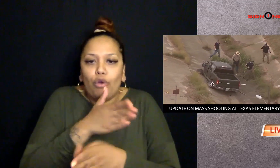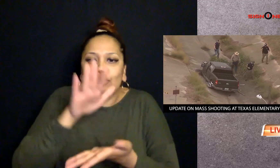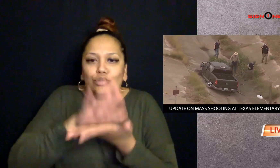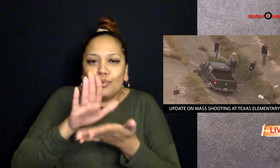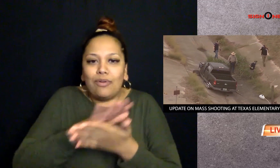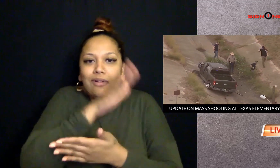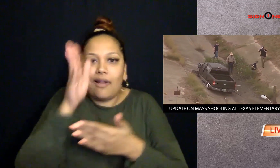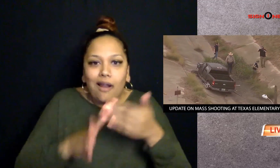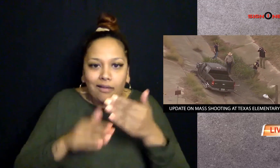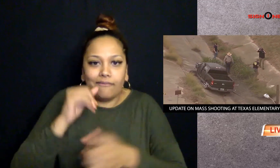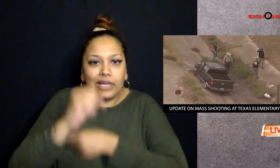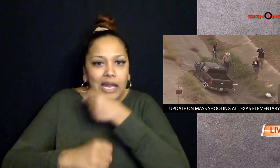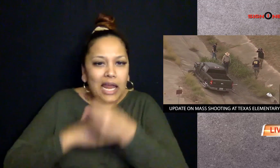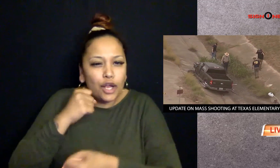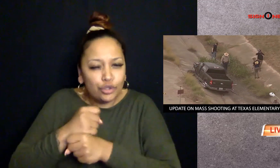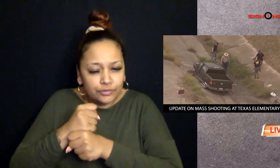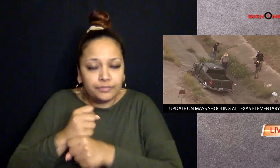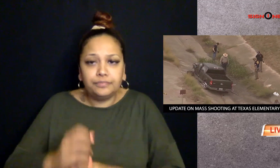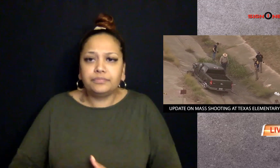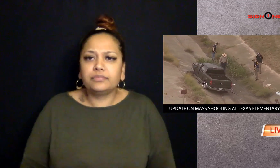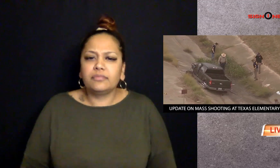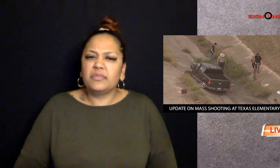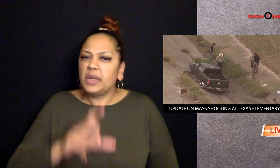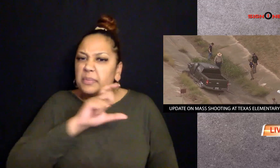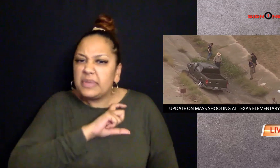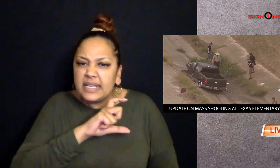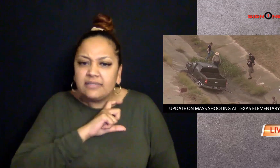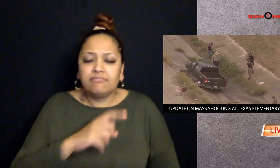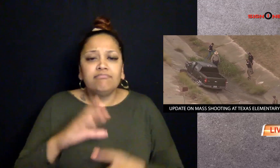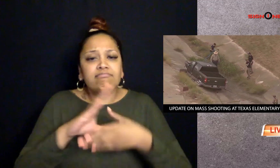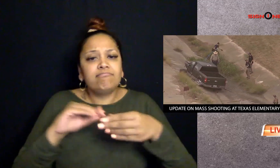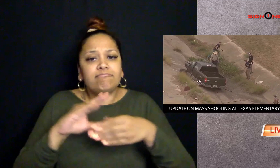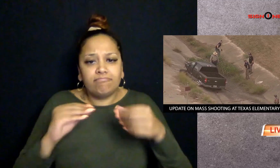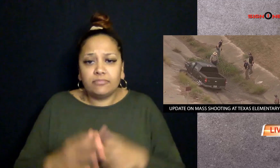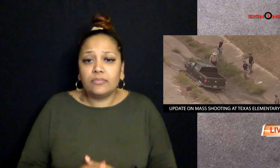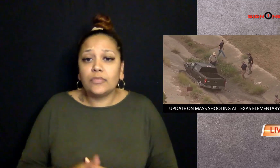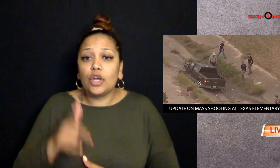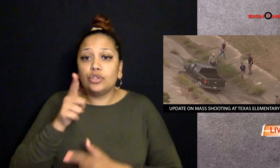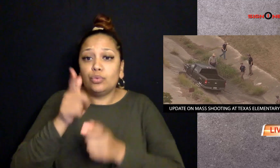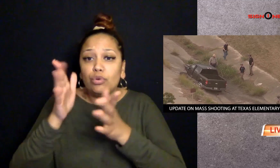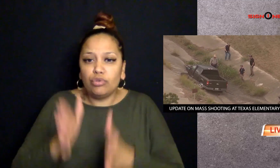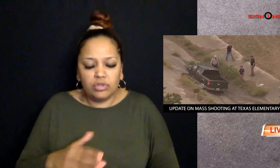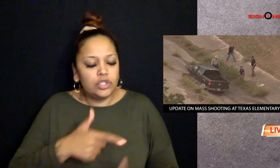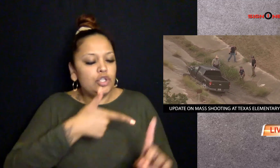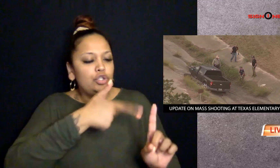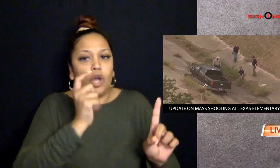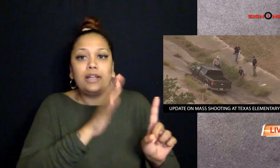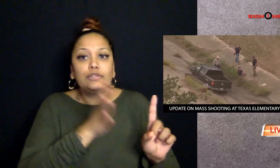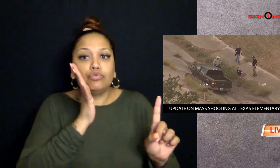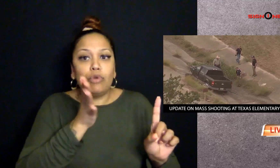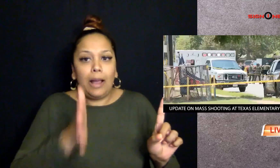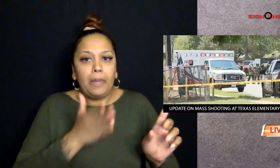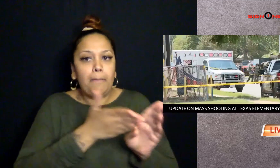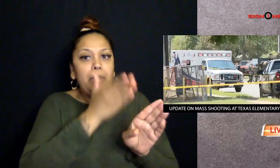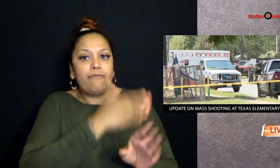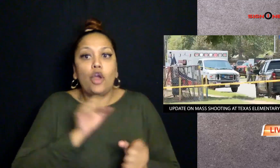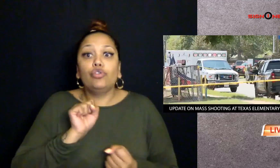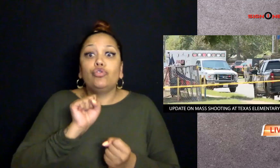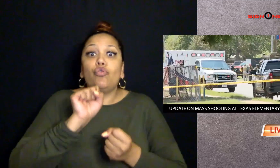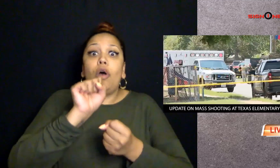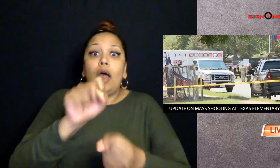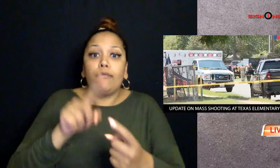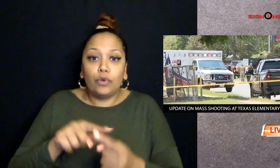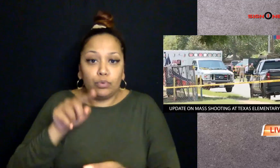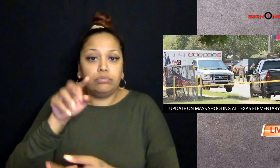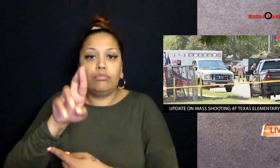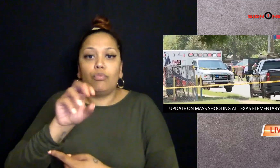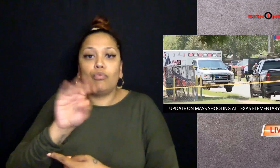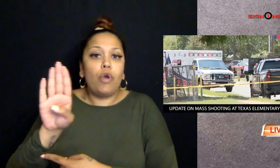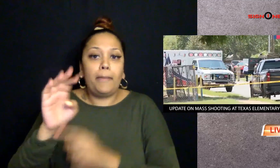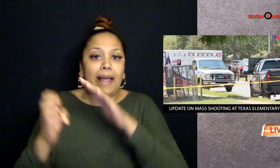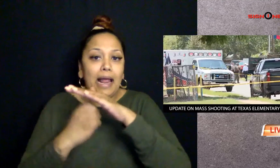just two days before the end of the school year